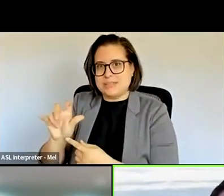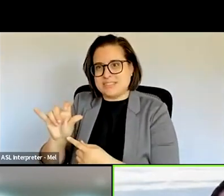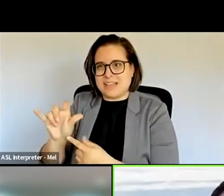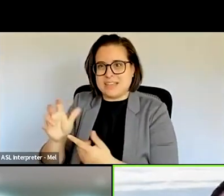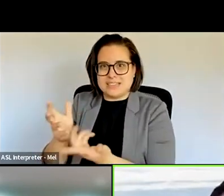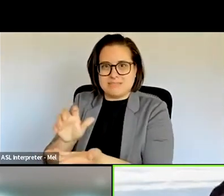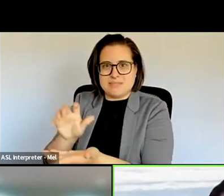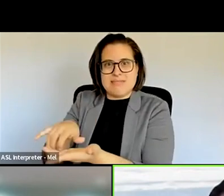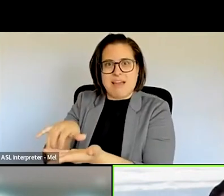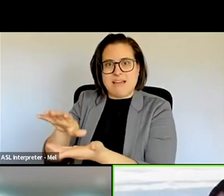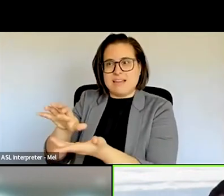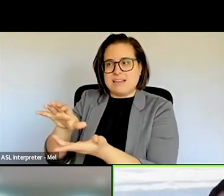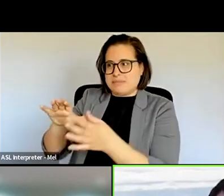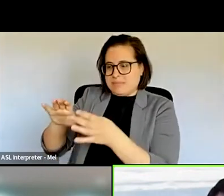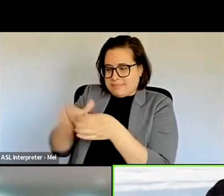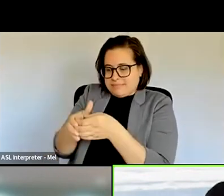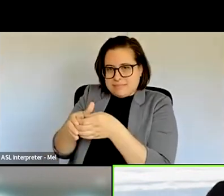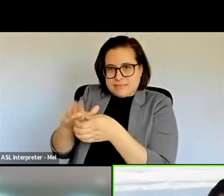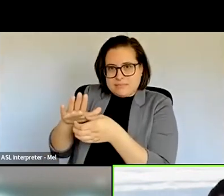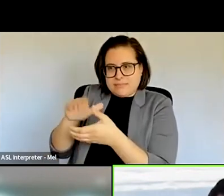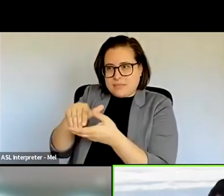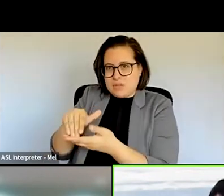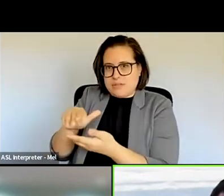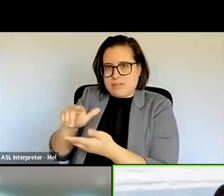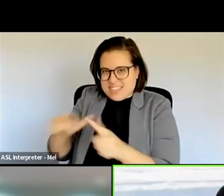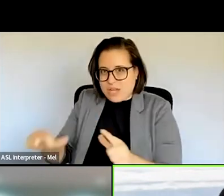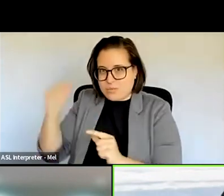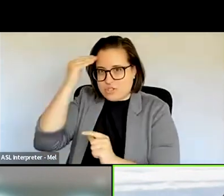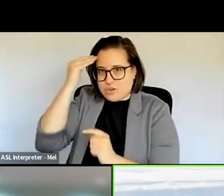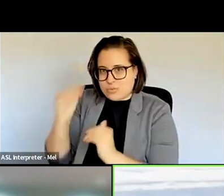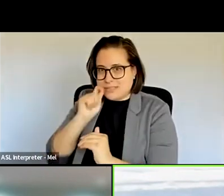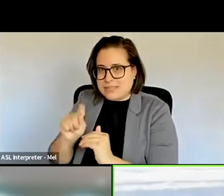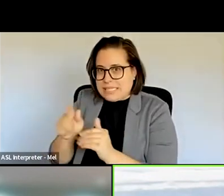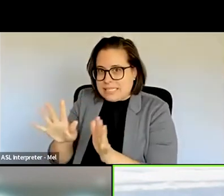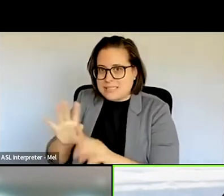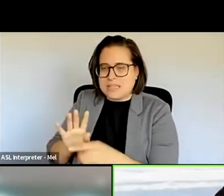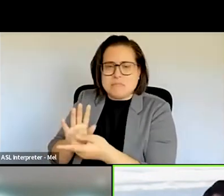It knows language, statistical language and it is actually a pretty good one because it has read